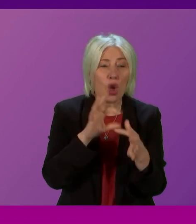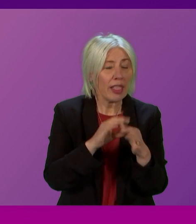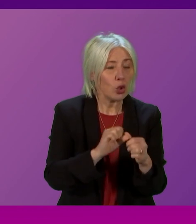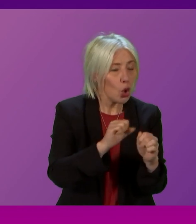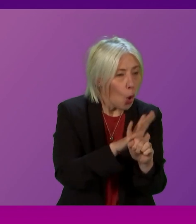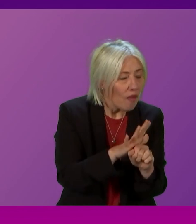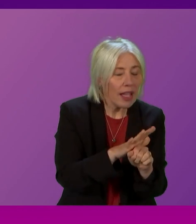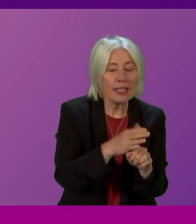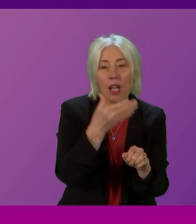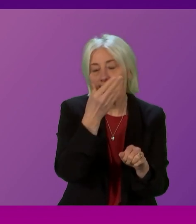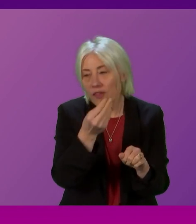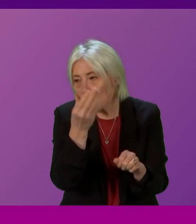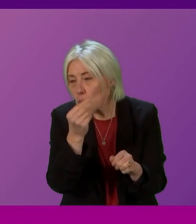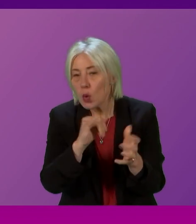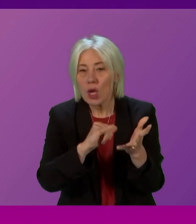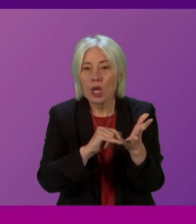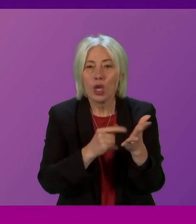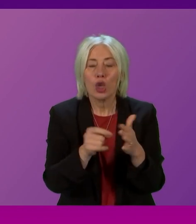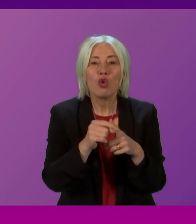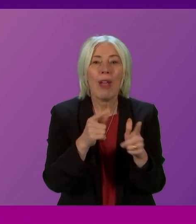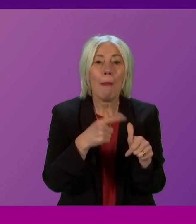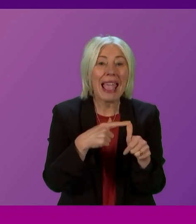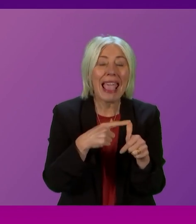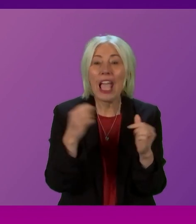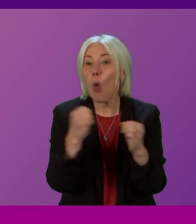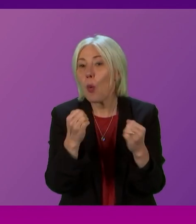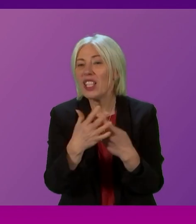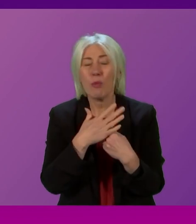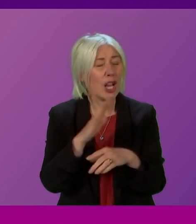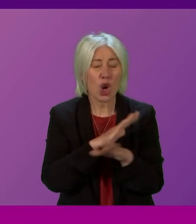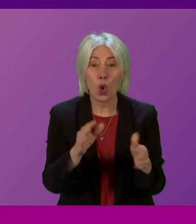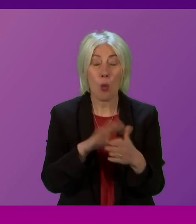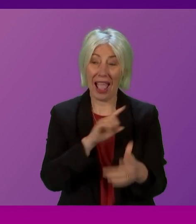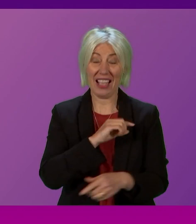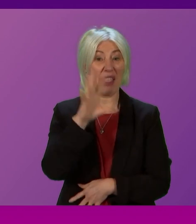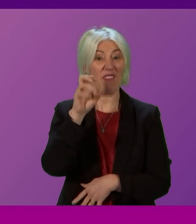of Strep A and it is not because of winter pressures; it is a crisis that has been 15 years in the making.